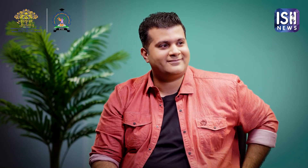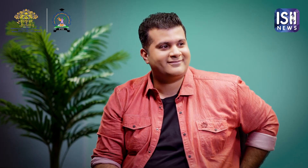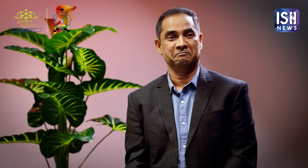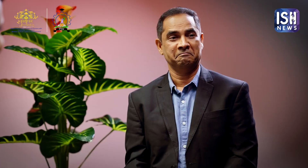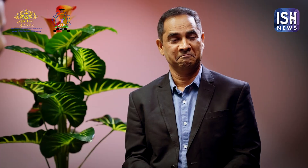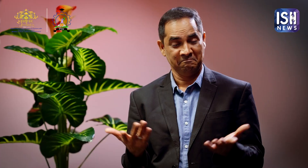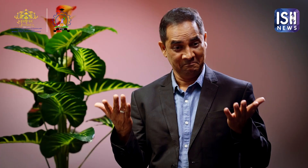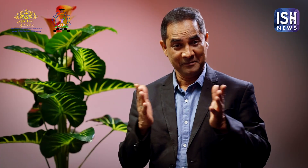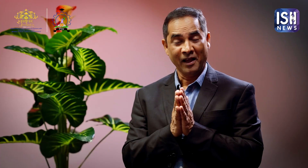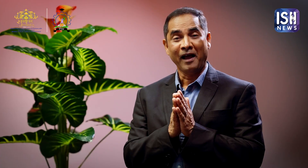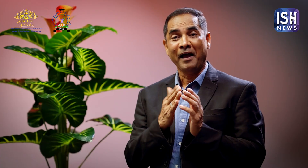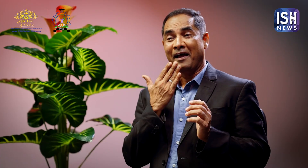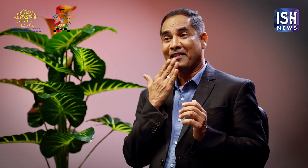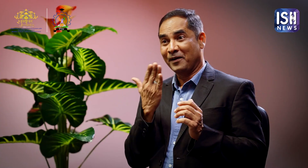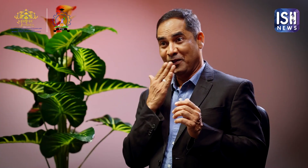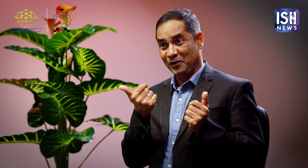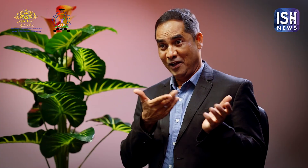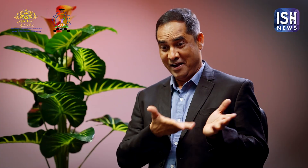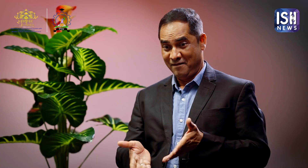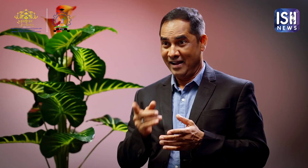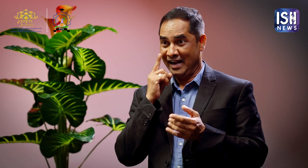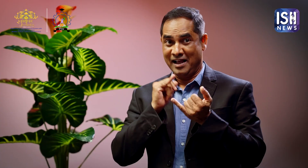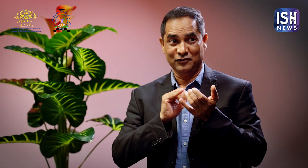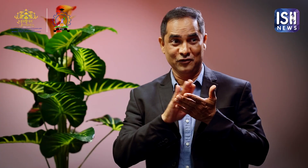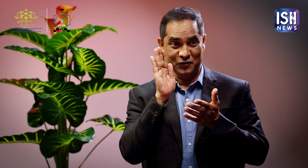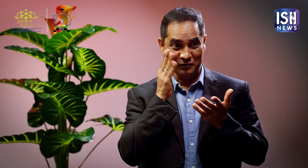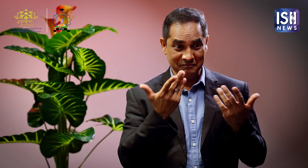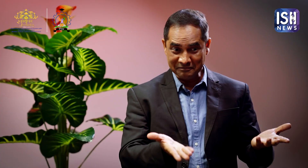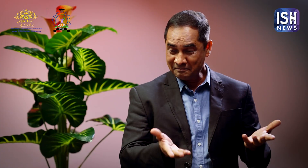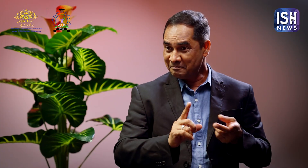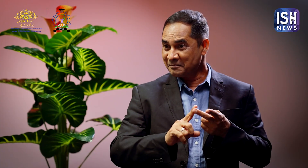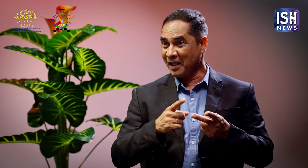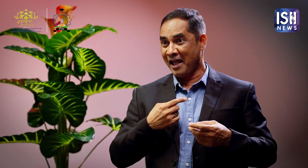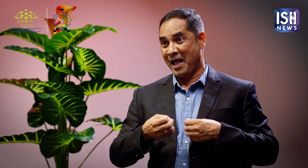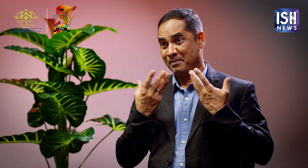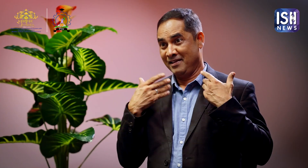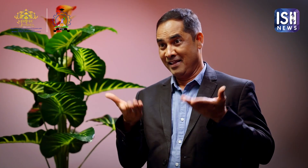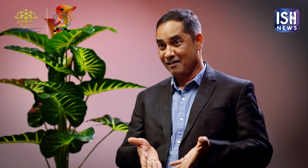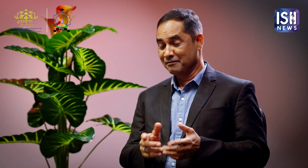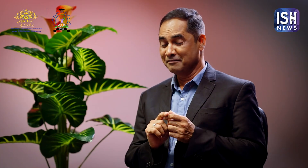Well! Thank you for inviting me to ISH News here. I am happy to be here.